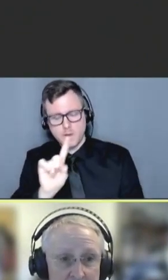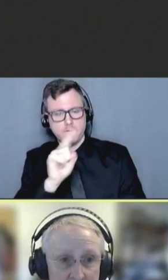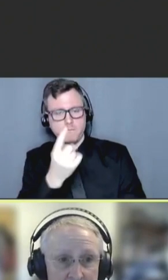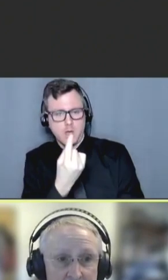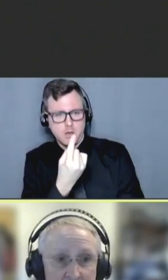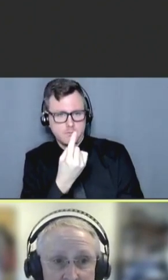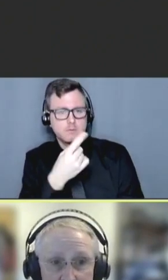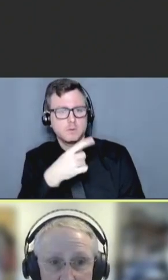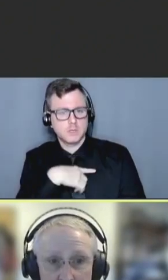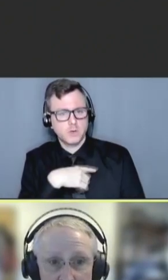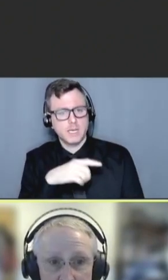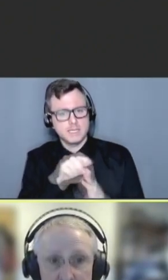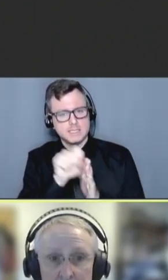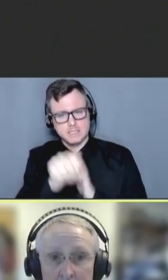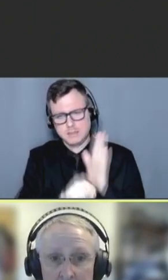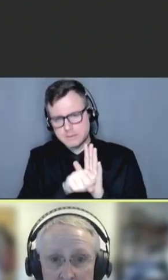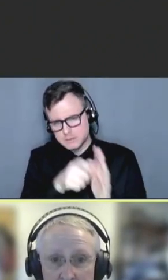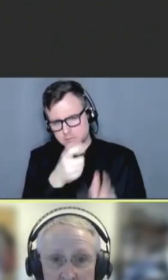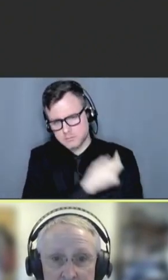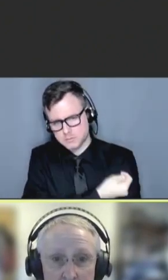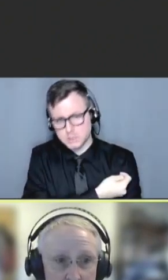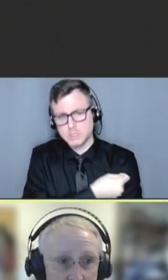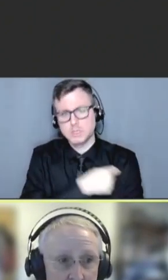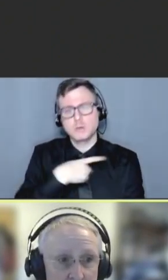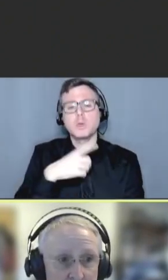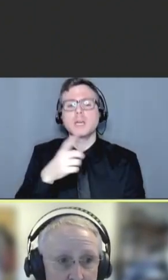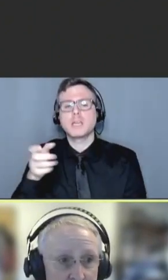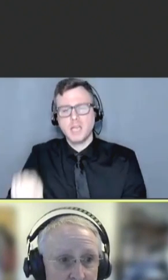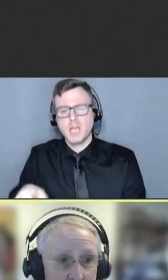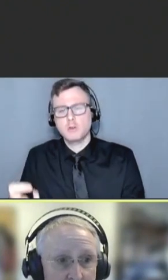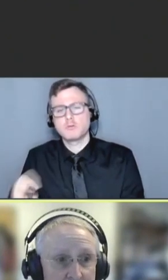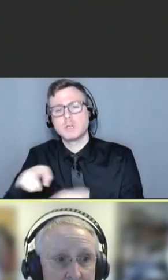evidence does suggest an increased risk for myocarditis following the first booster dose,